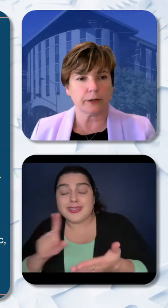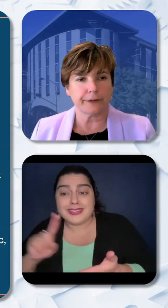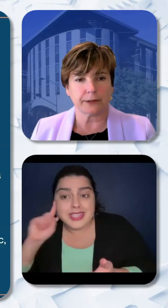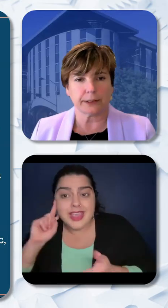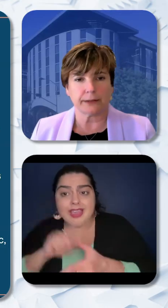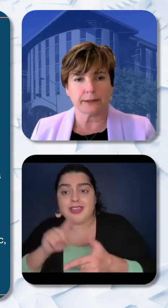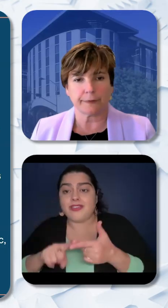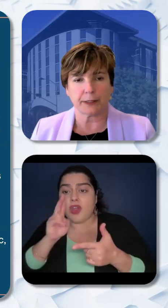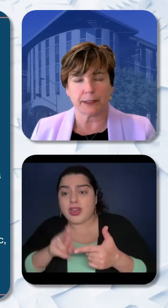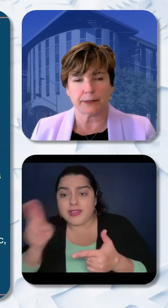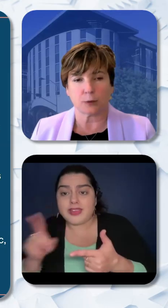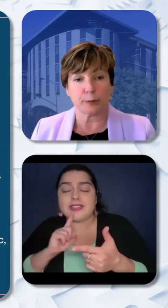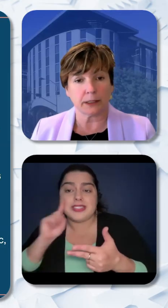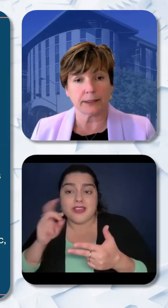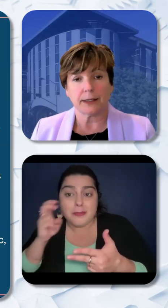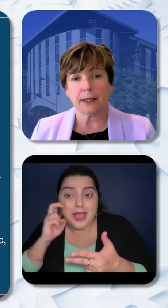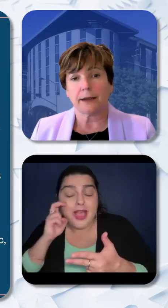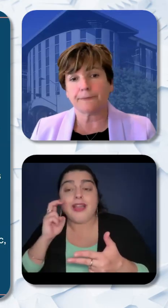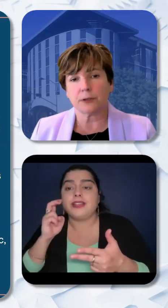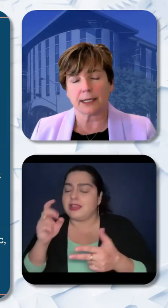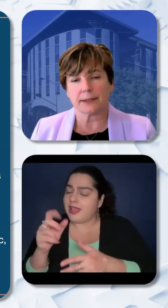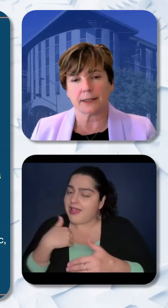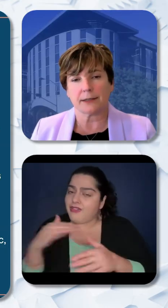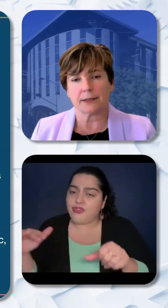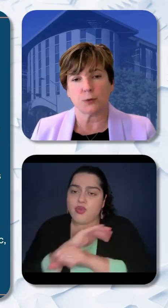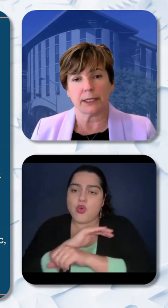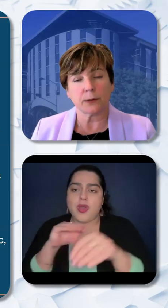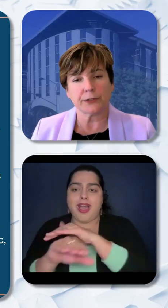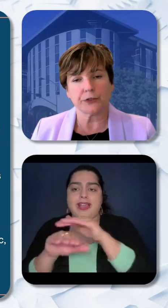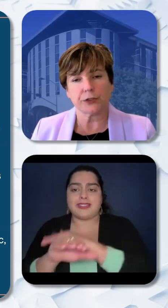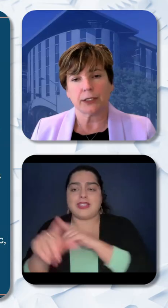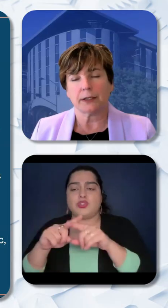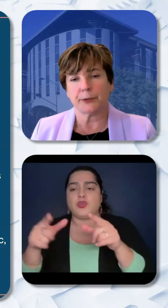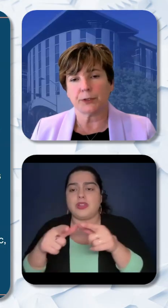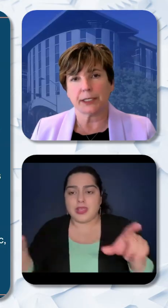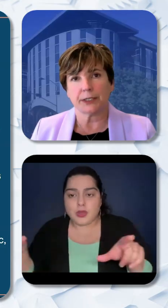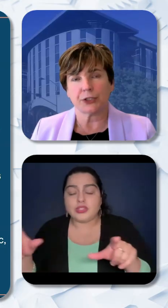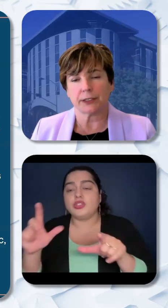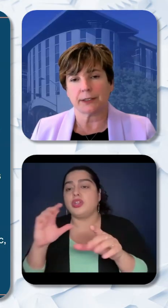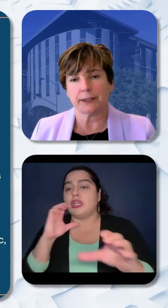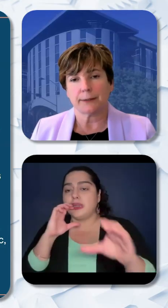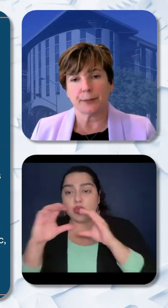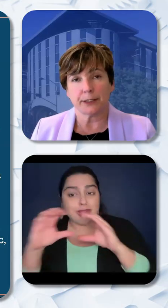hard of hearing, deafblind, or blind have full access to language, communication,